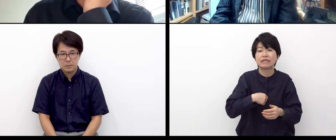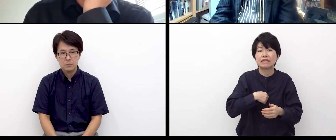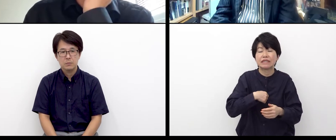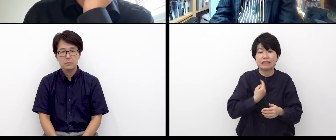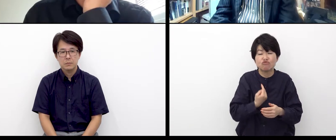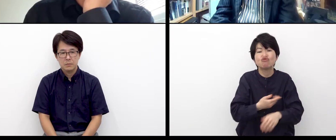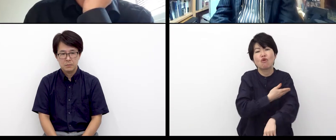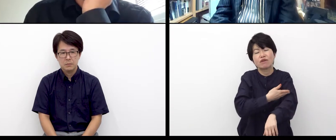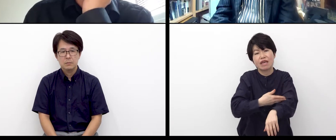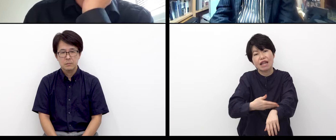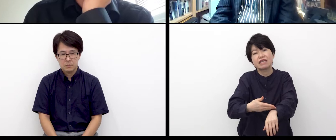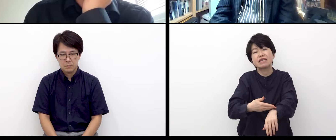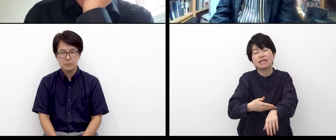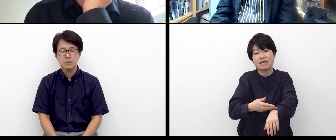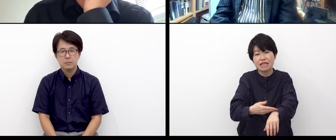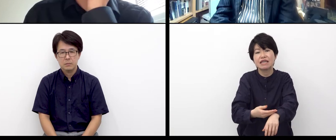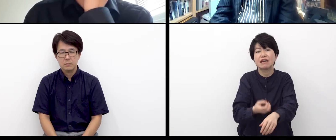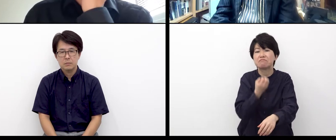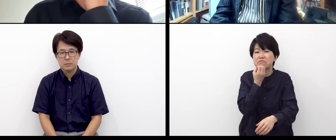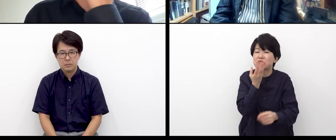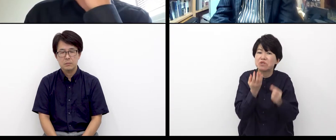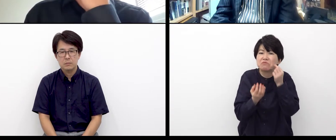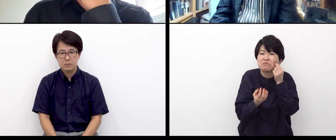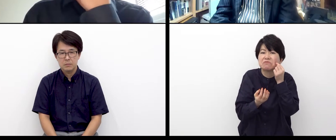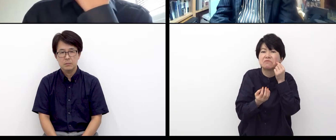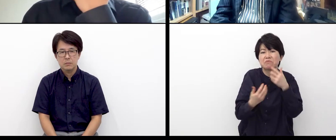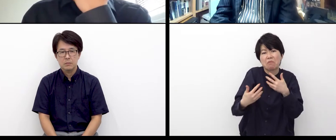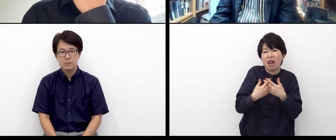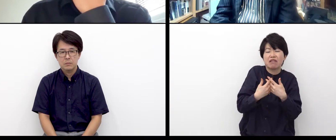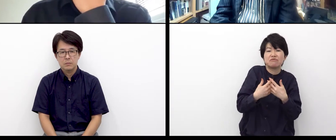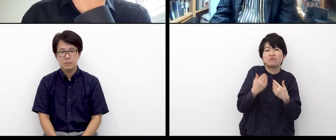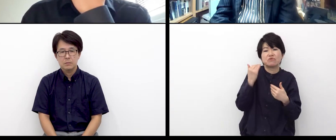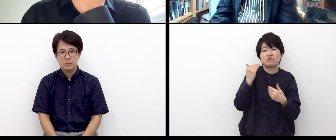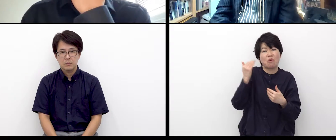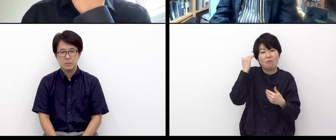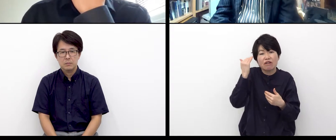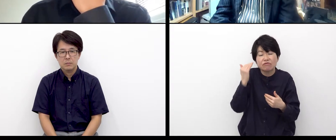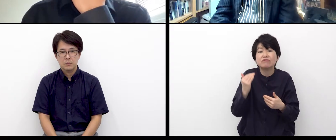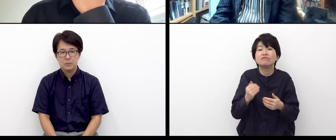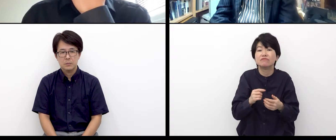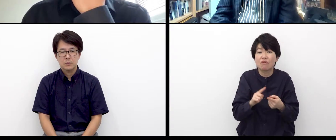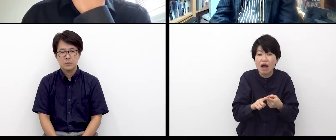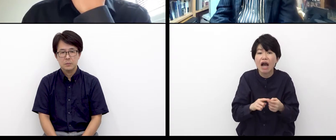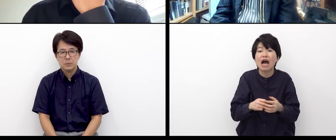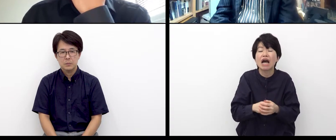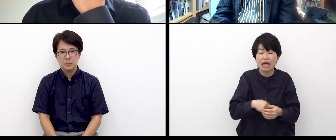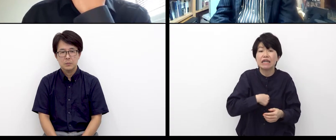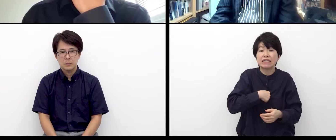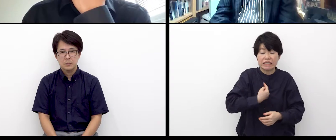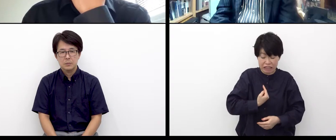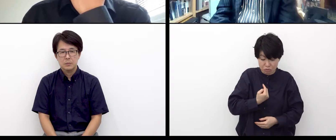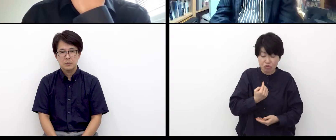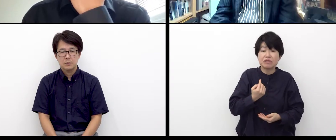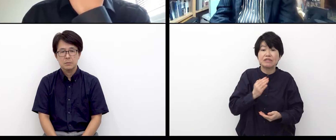they discriminate against themselves, which is called self-stigma. They think they are not valuable,